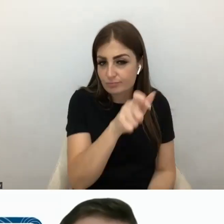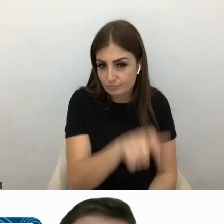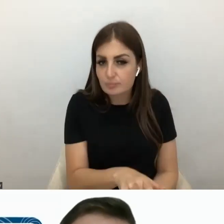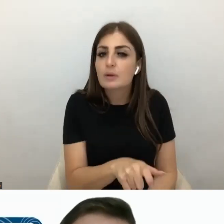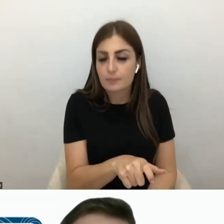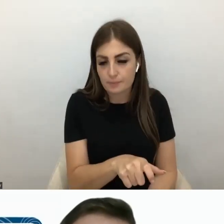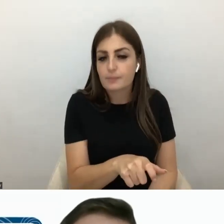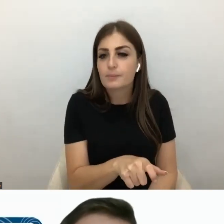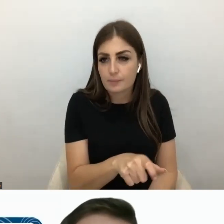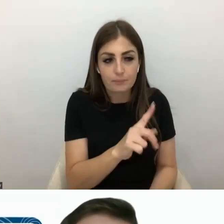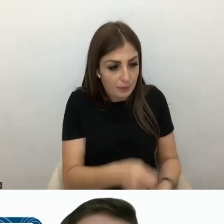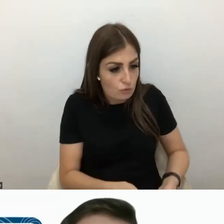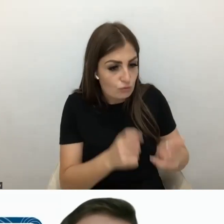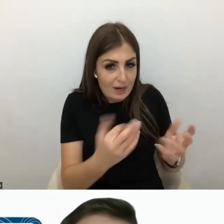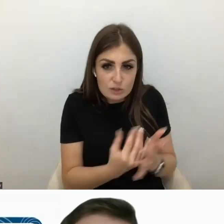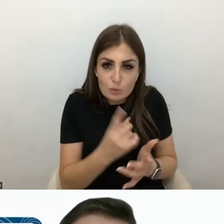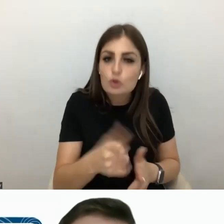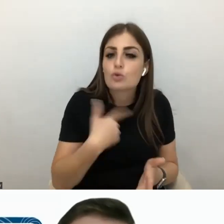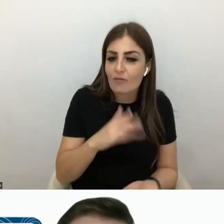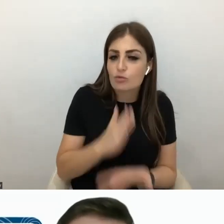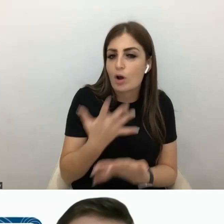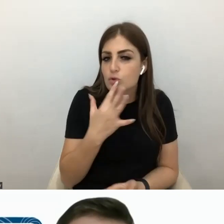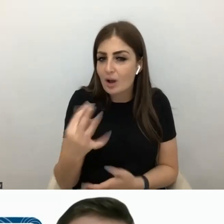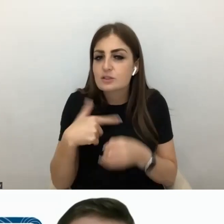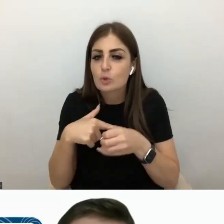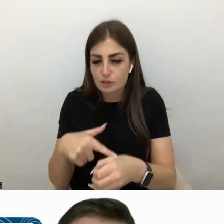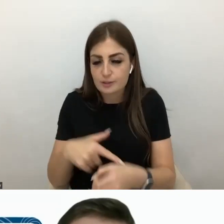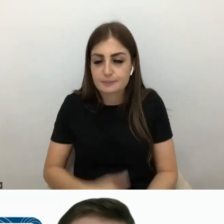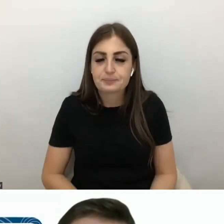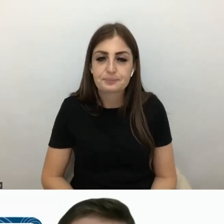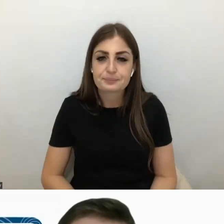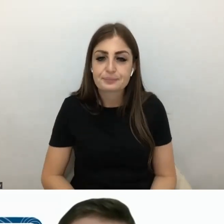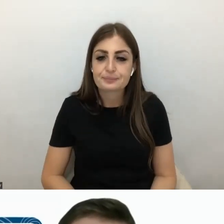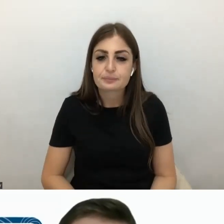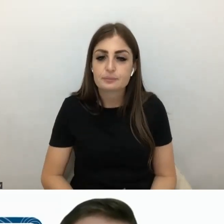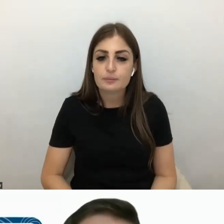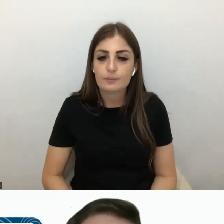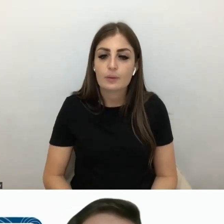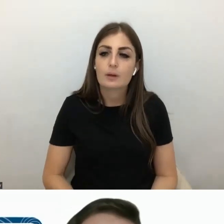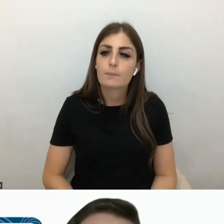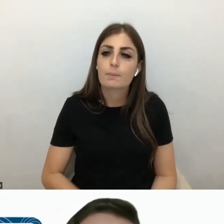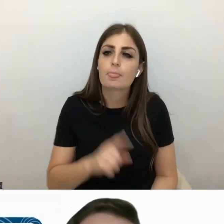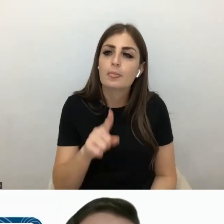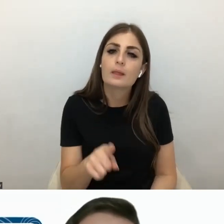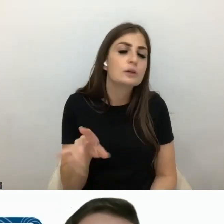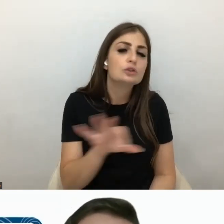Reviewer raises with you, and if you choose to speak to them you shouldn't feel afraid